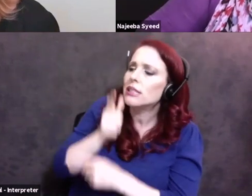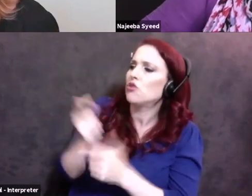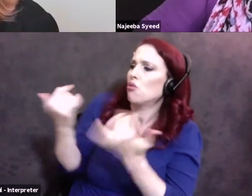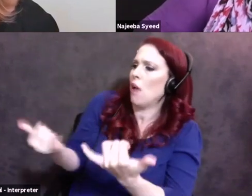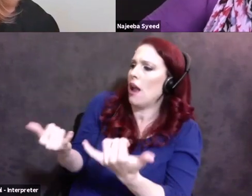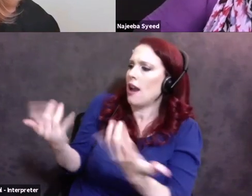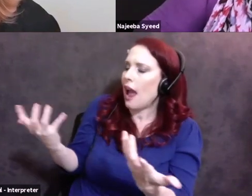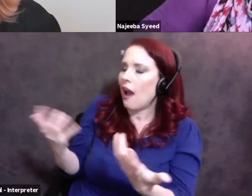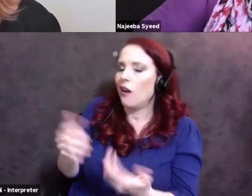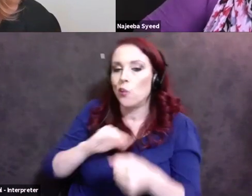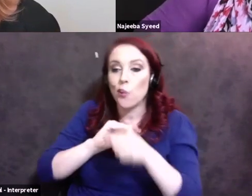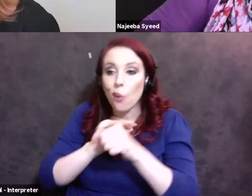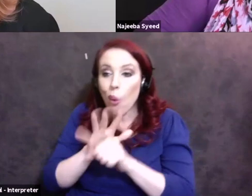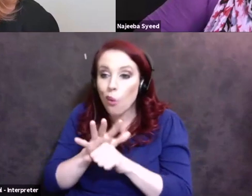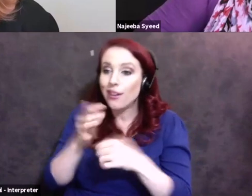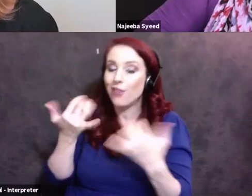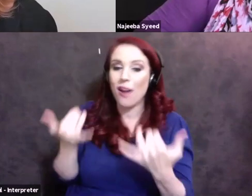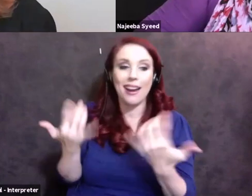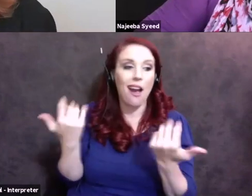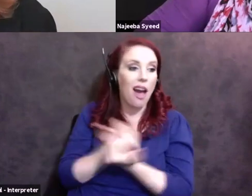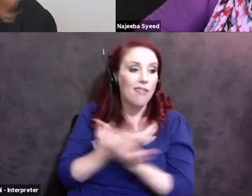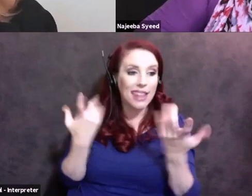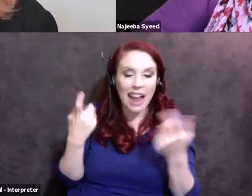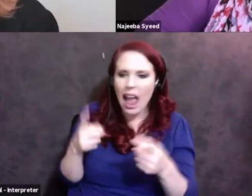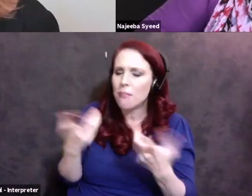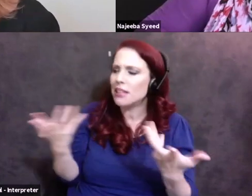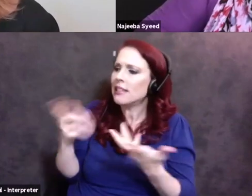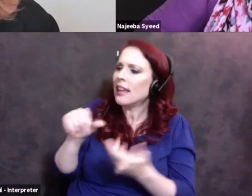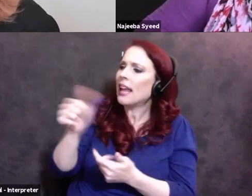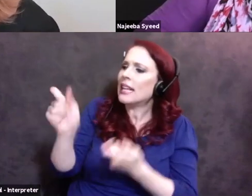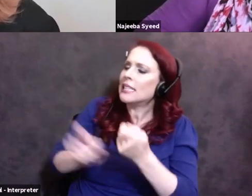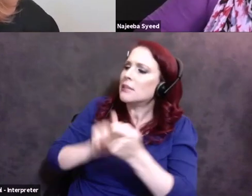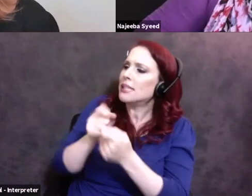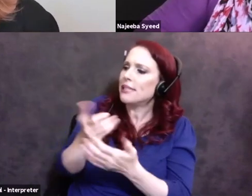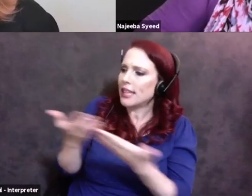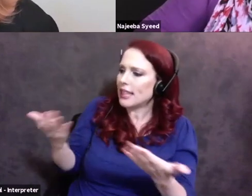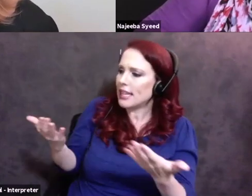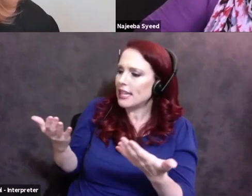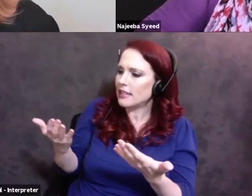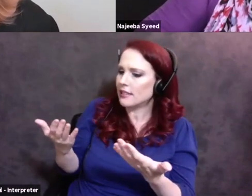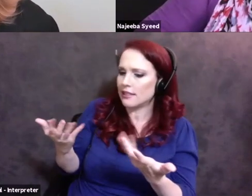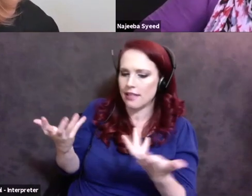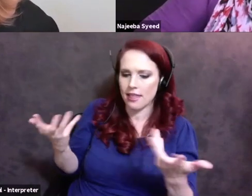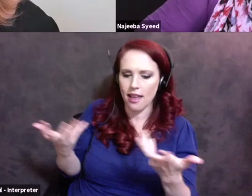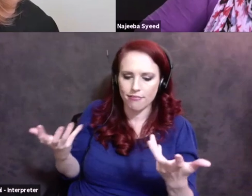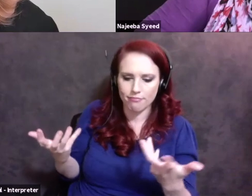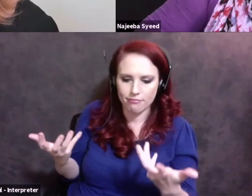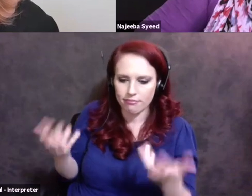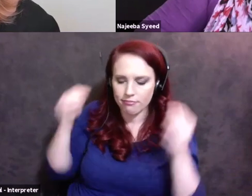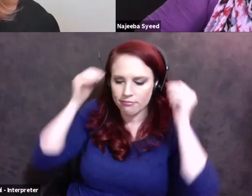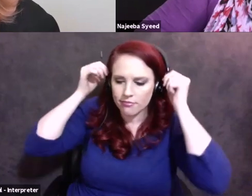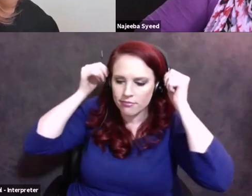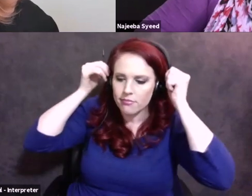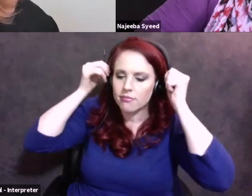With COVID 19 are there any specific things going on where we could be better allies for